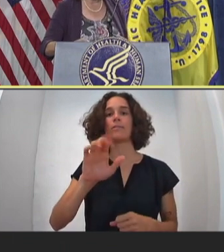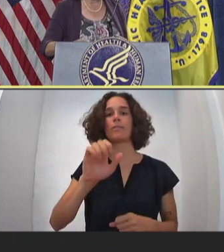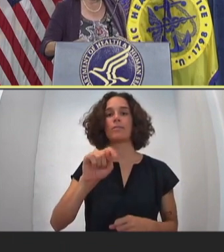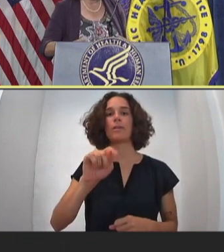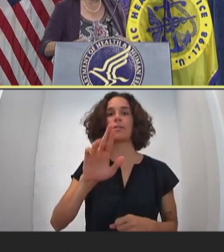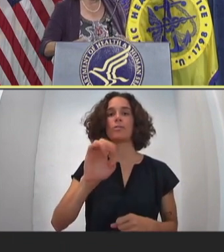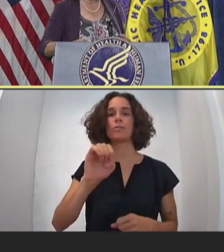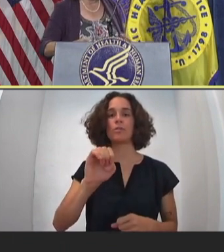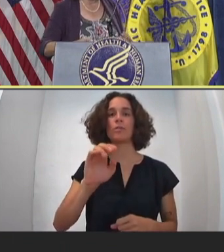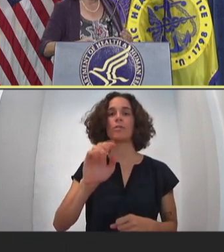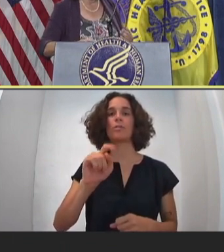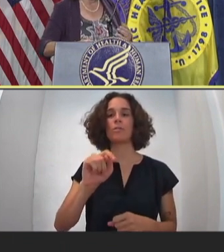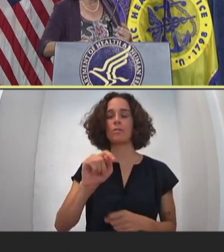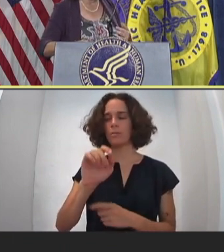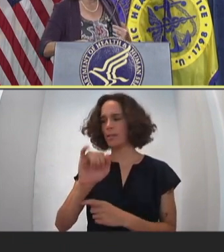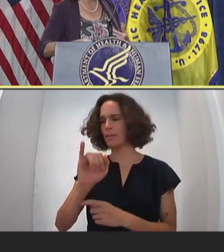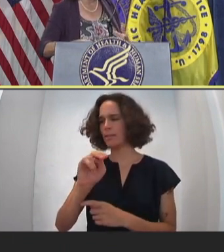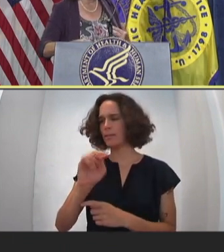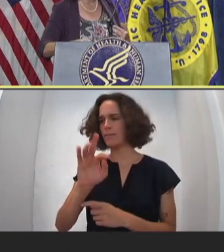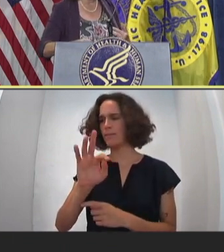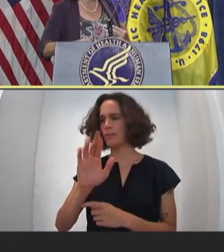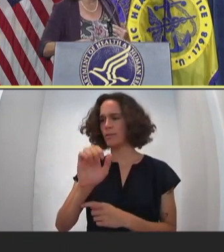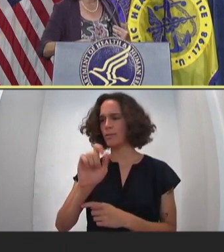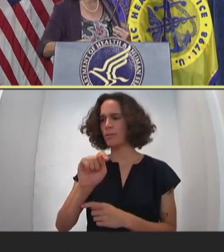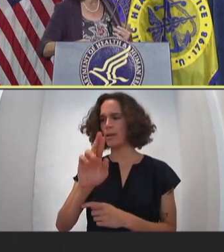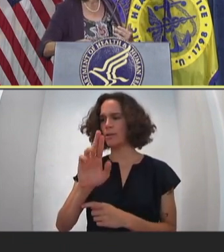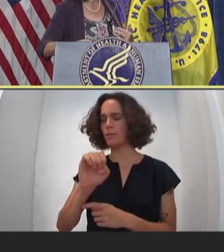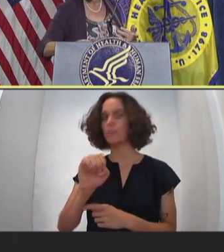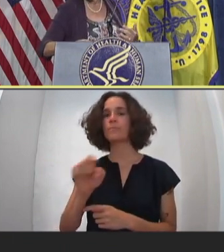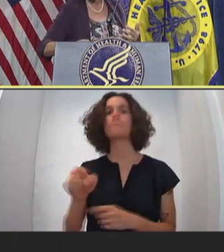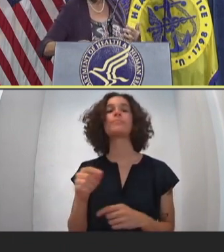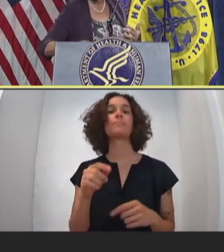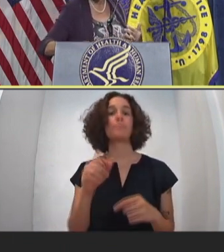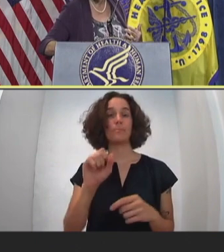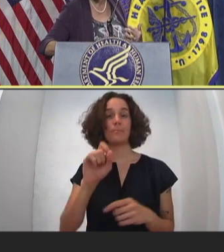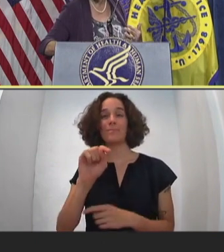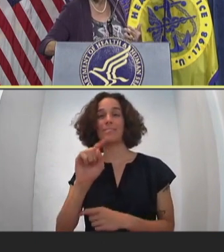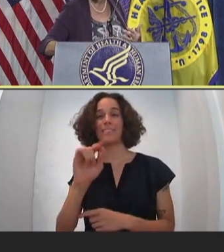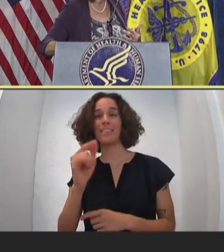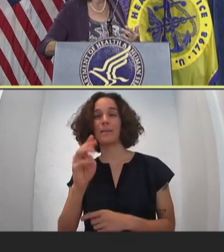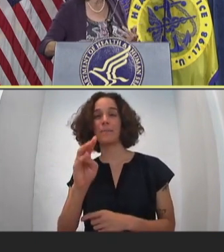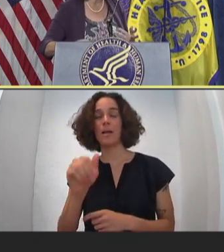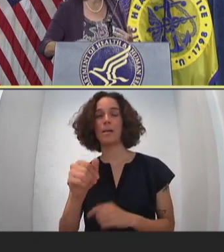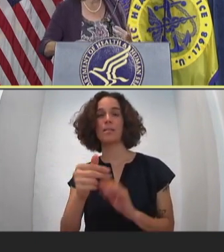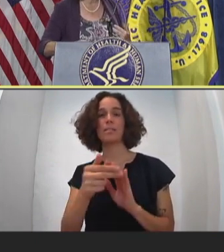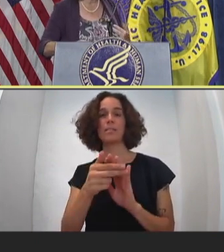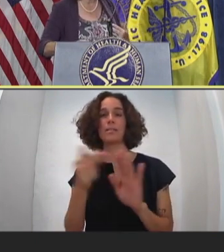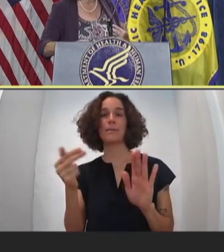thing. And particularly from an acceptability standpoint, thinking through that is important,